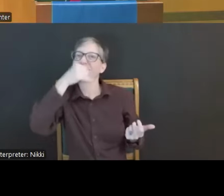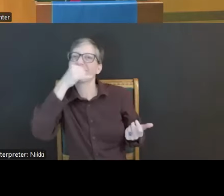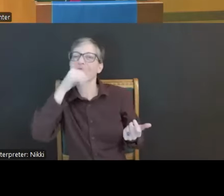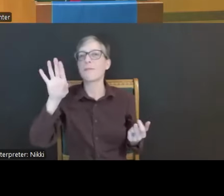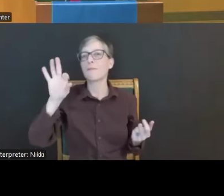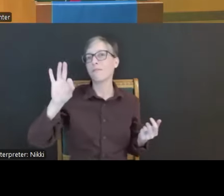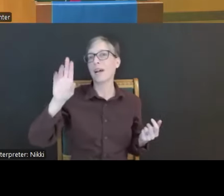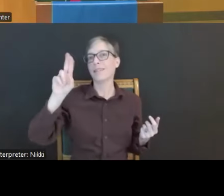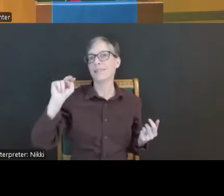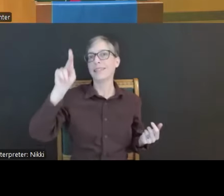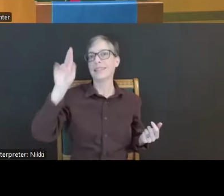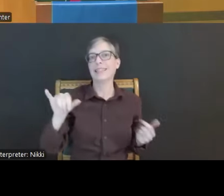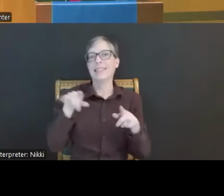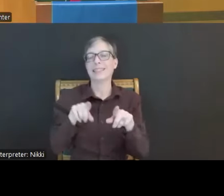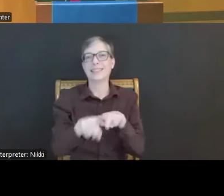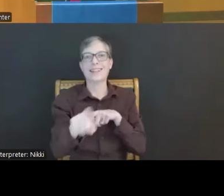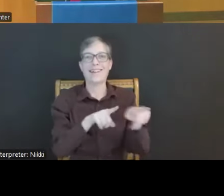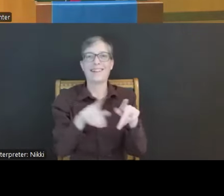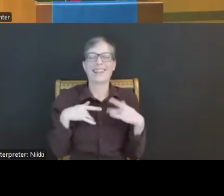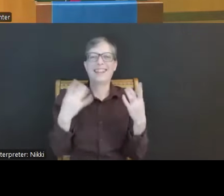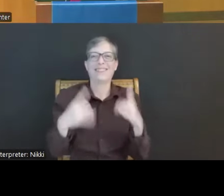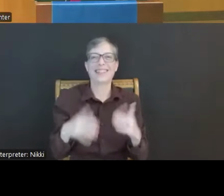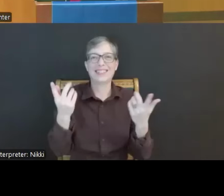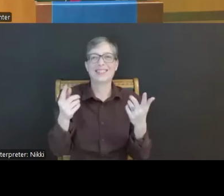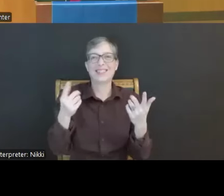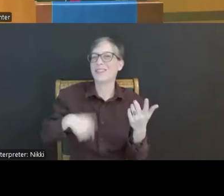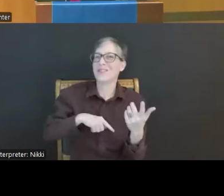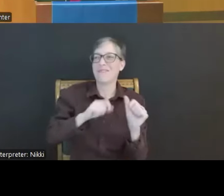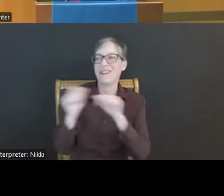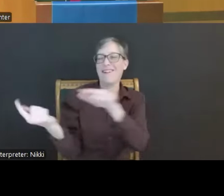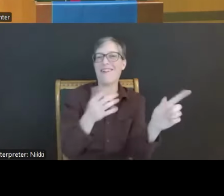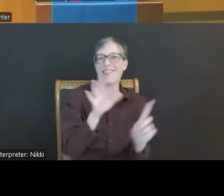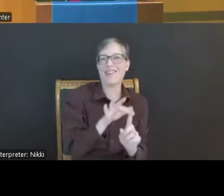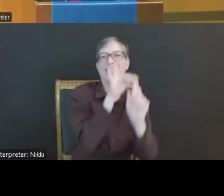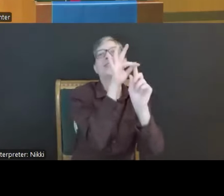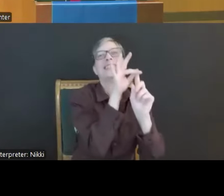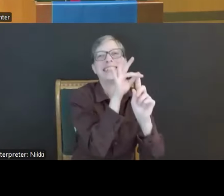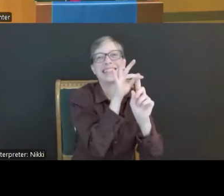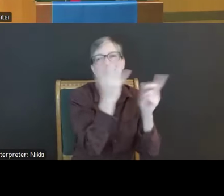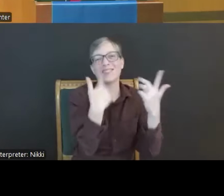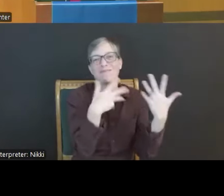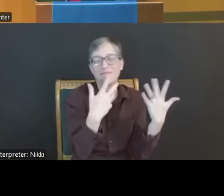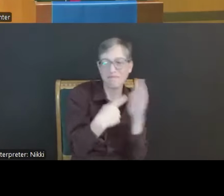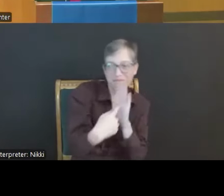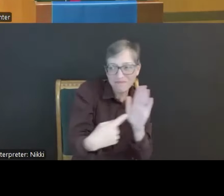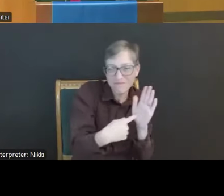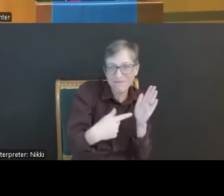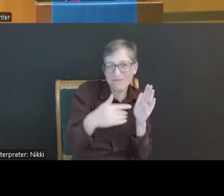that we are aligning along with them um and then we make sure that we're purchasing things from